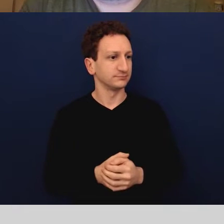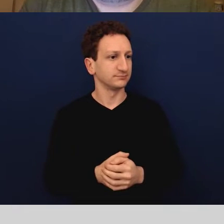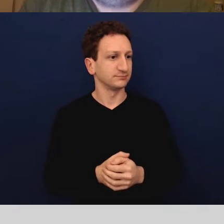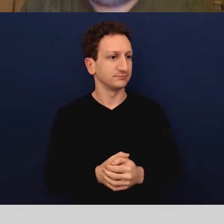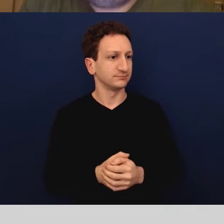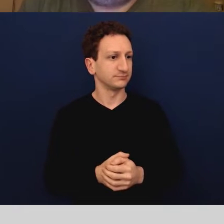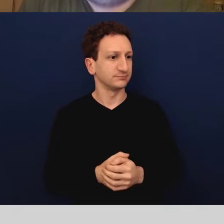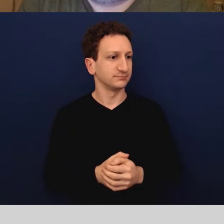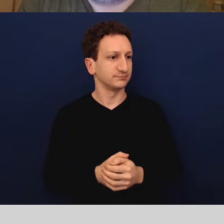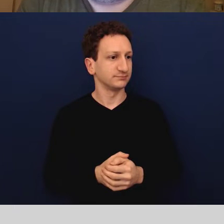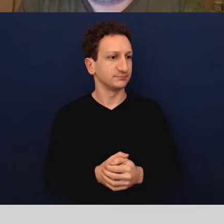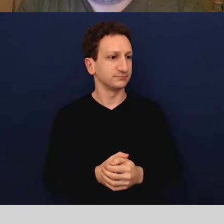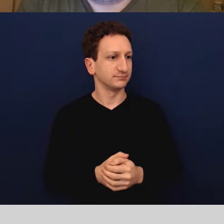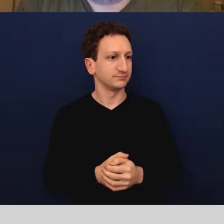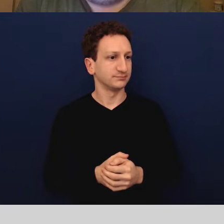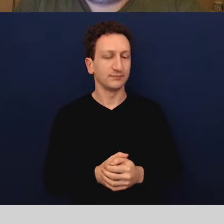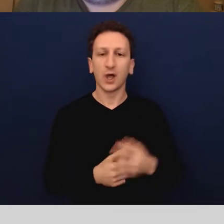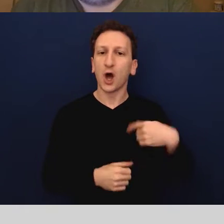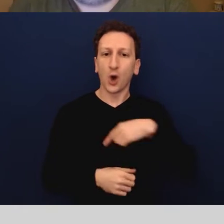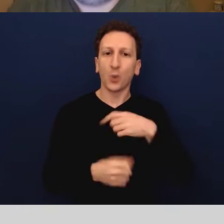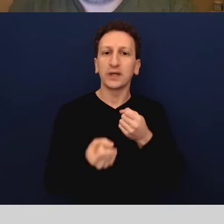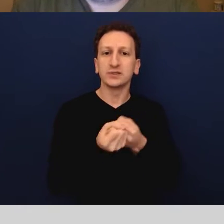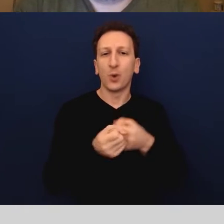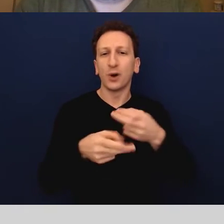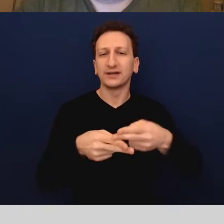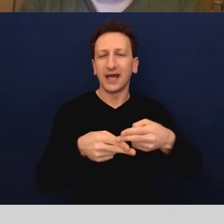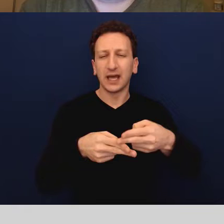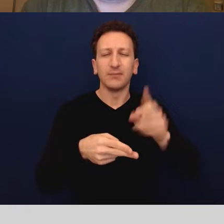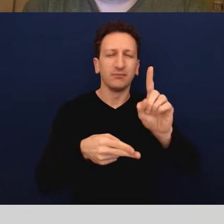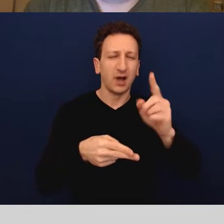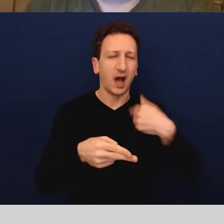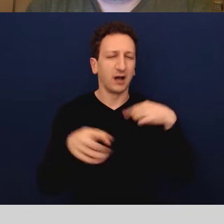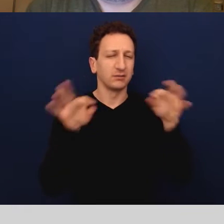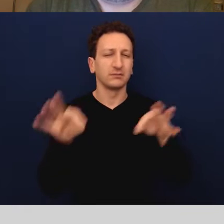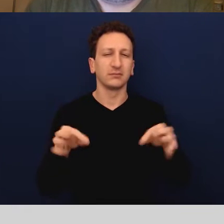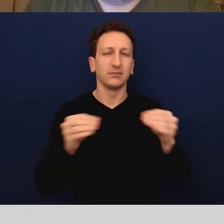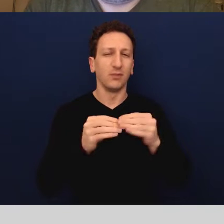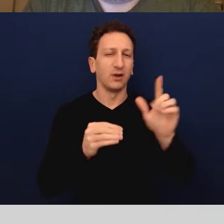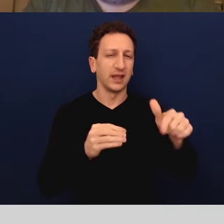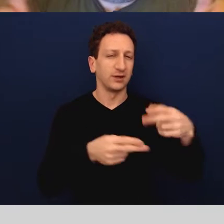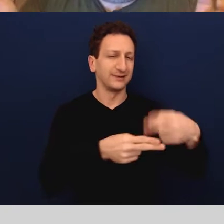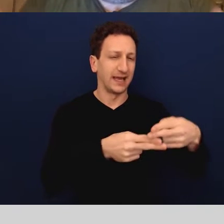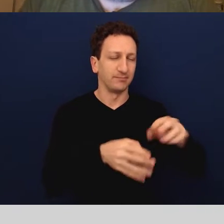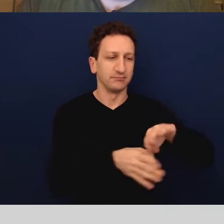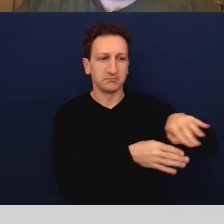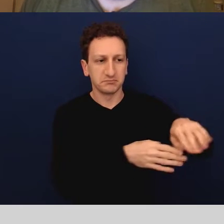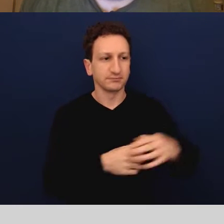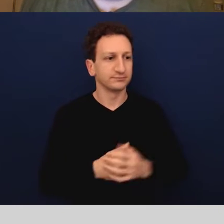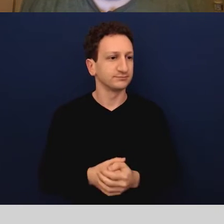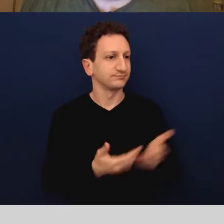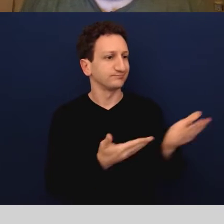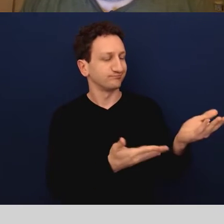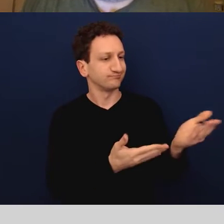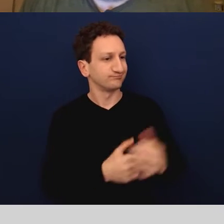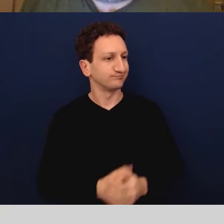and that's kind of be something we'll look into later. So we call check certificate with an IP in a port,